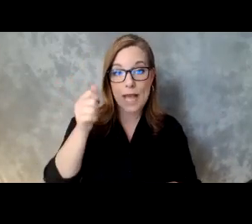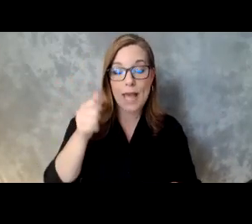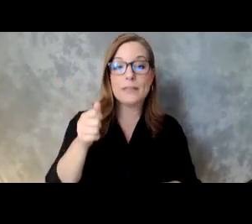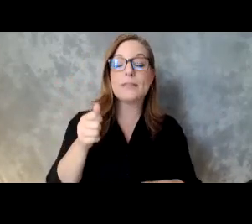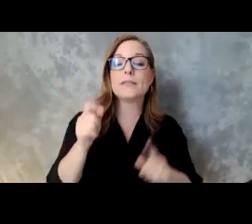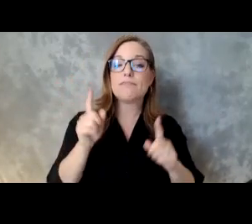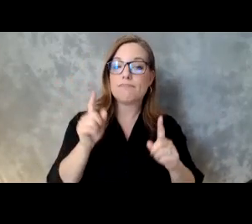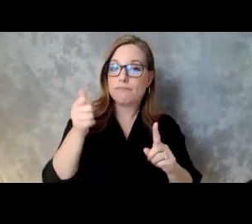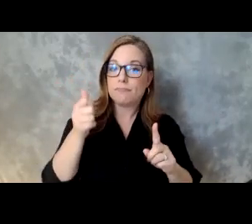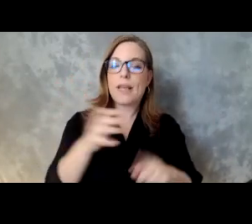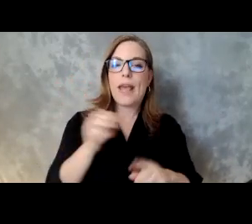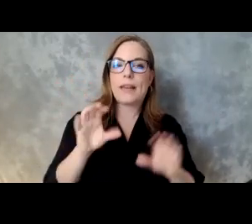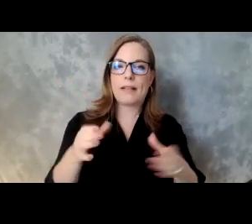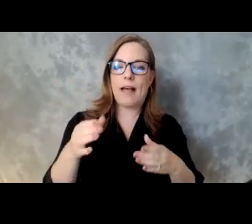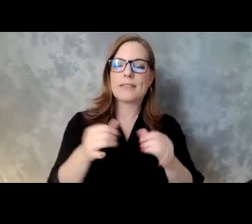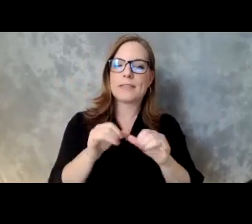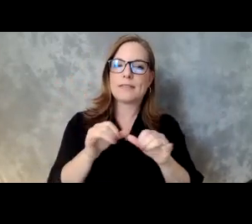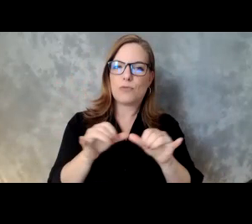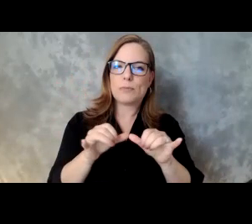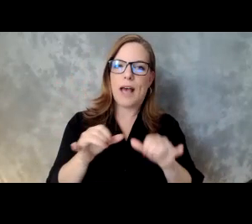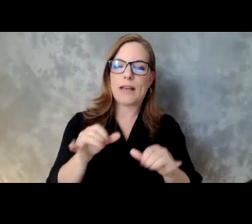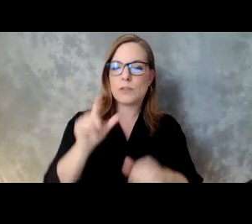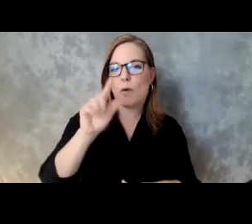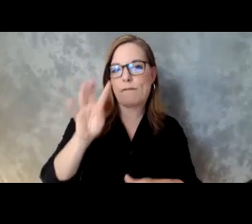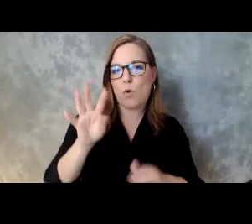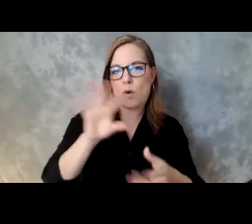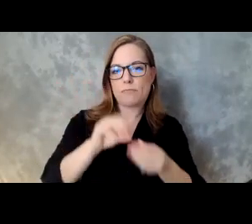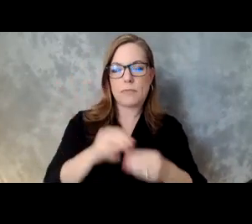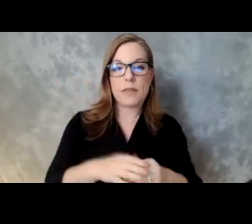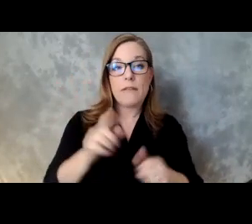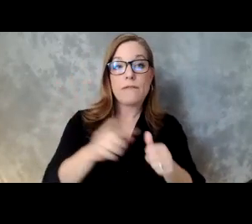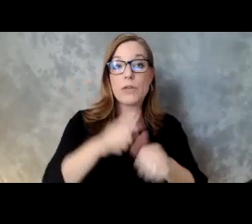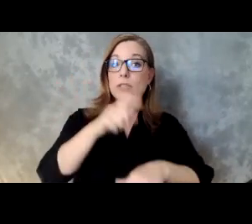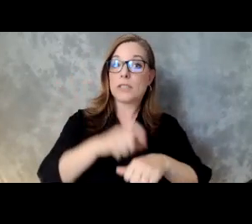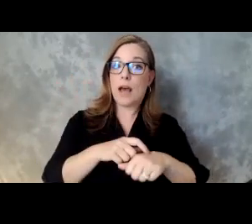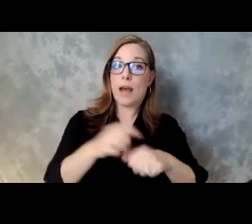class size of 24. For the first time children with birthdays between July 1 and September